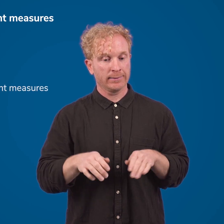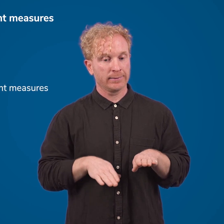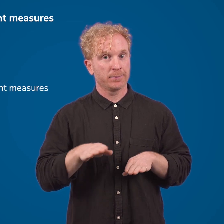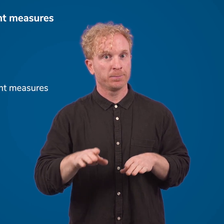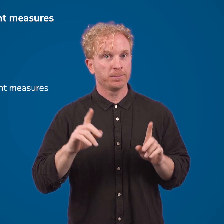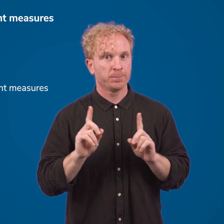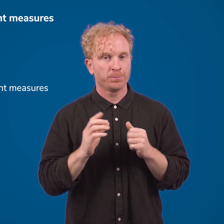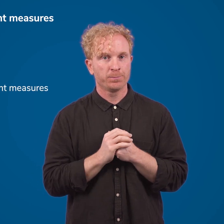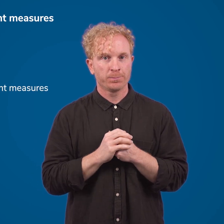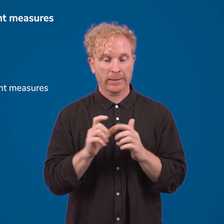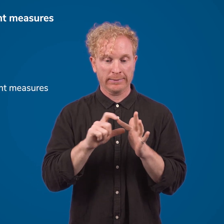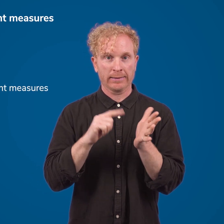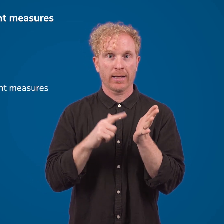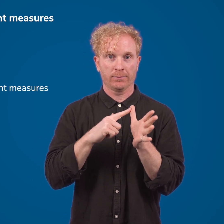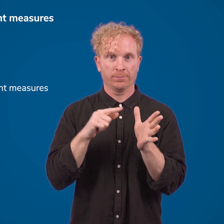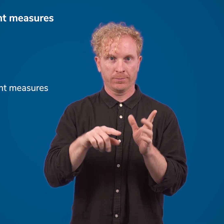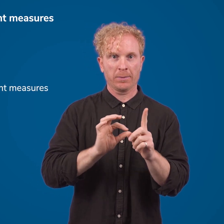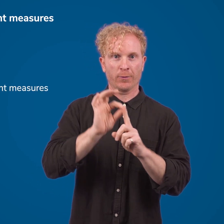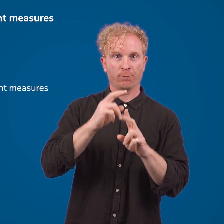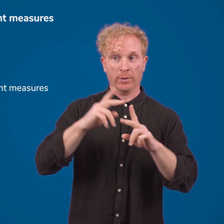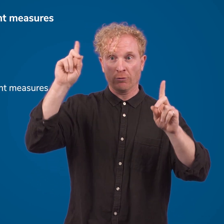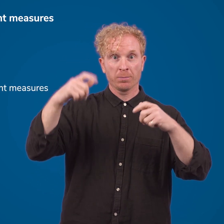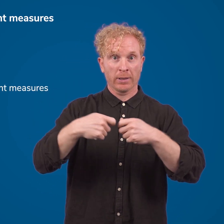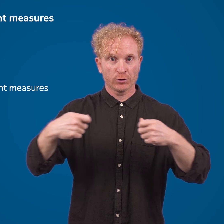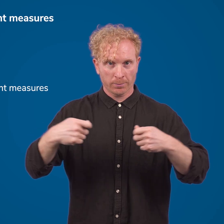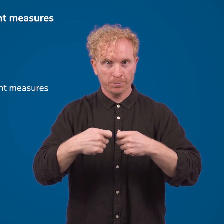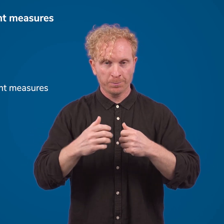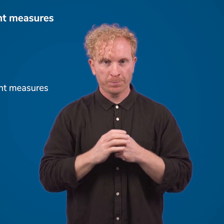Next steps: Improving data for current measures